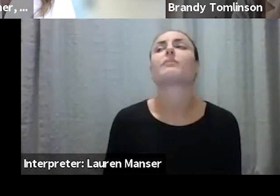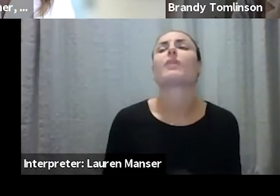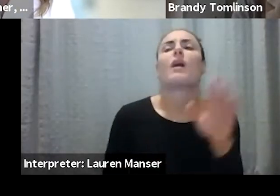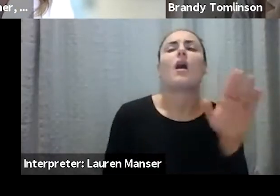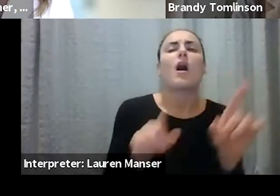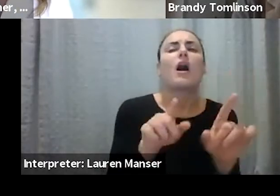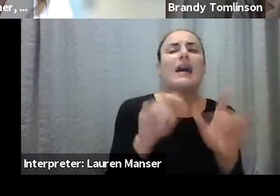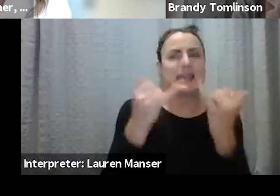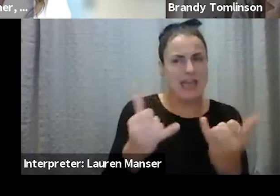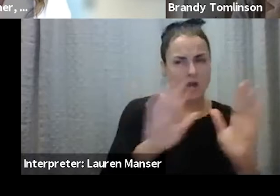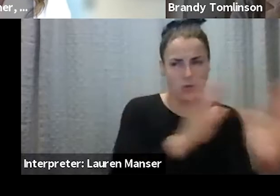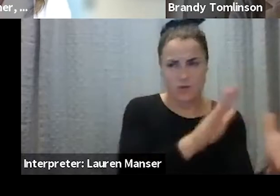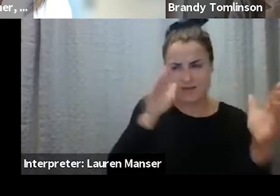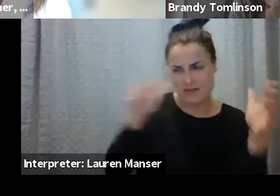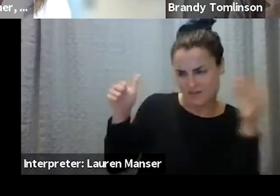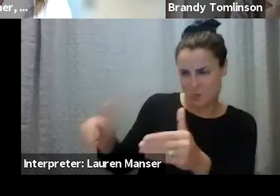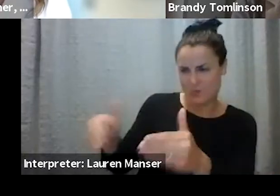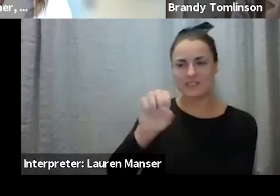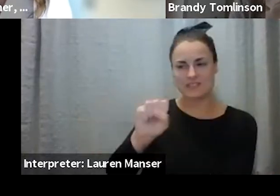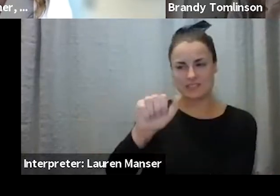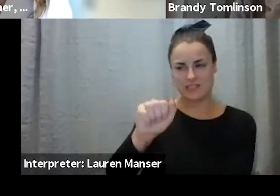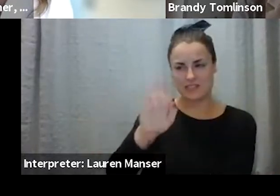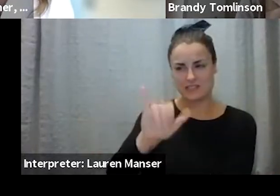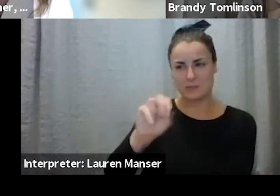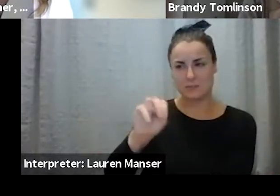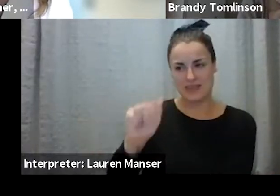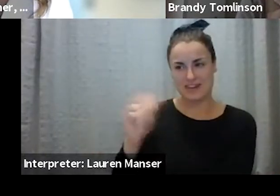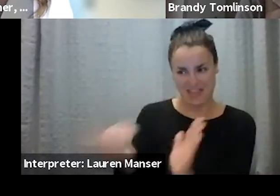We talked about stigma in all of the panels,